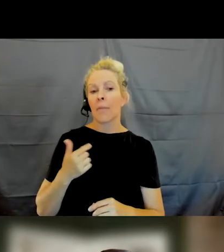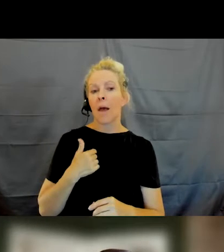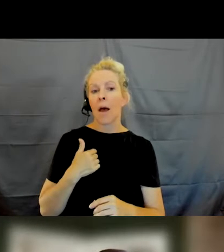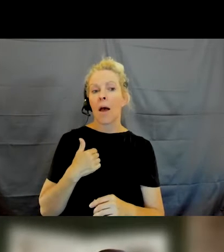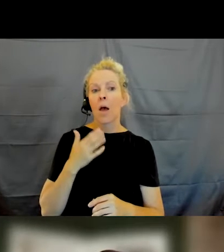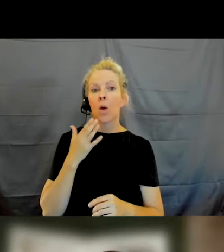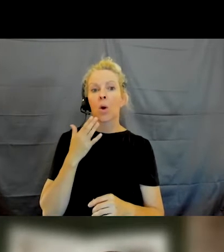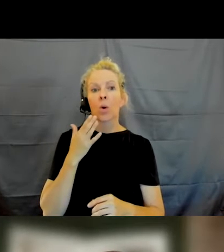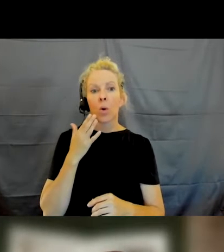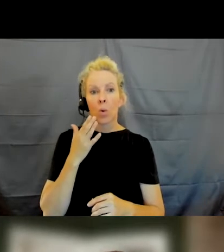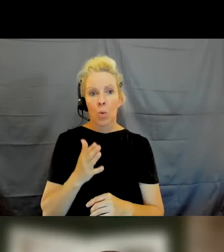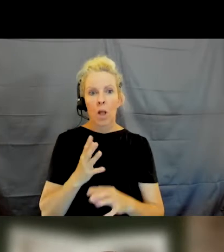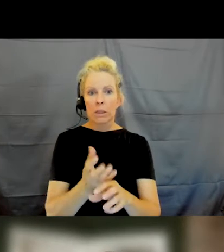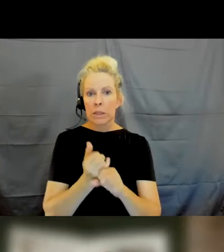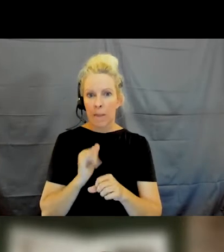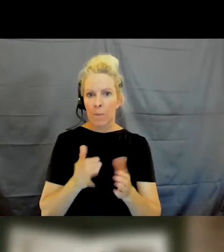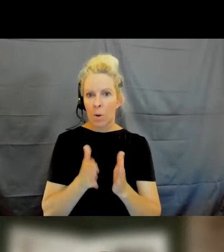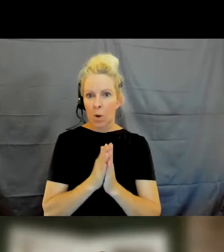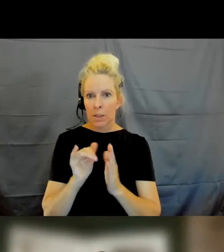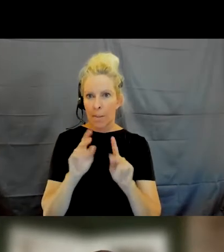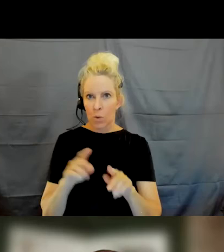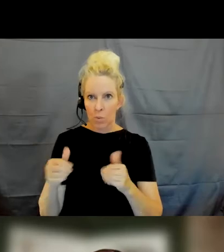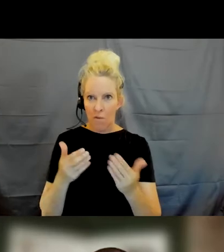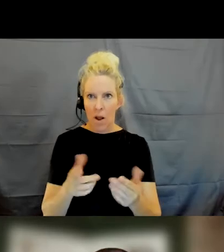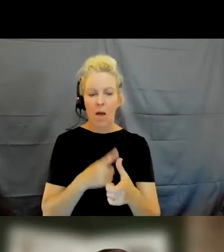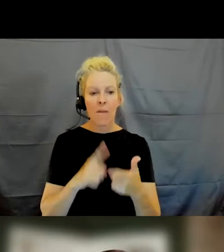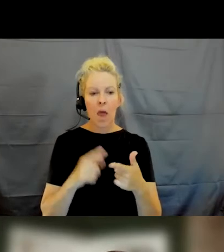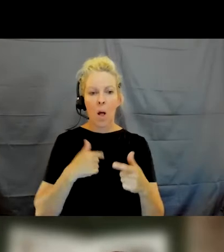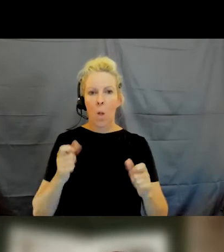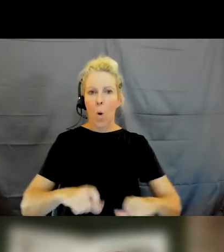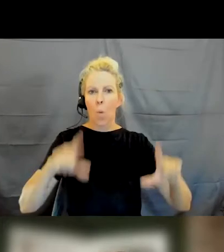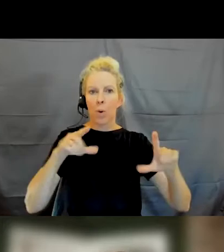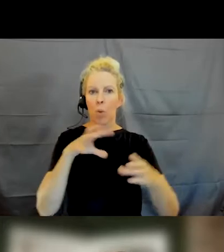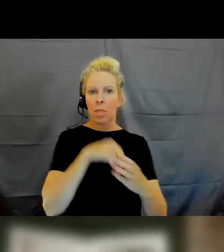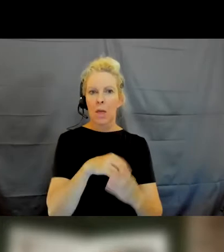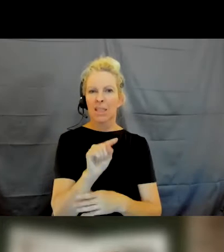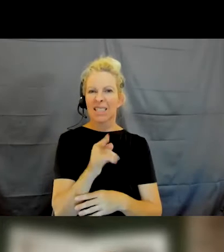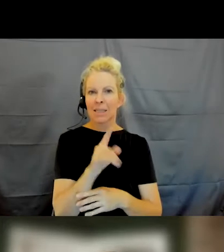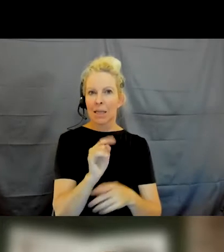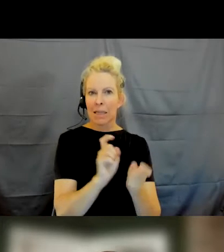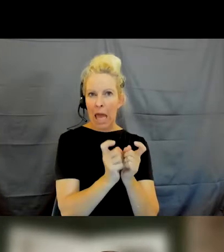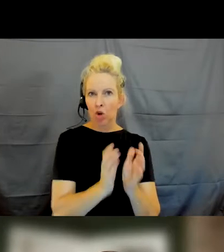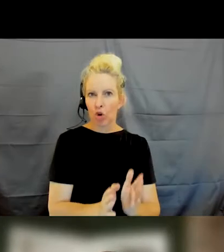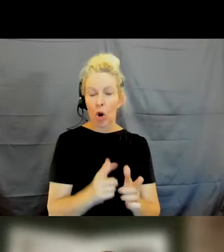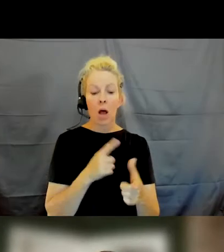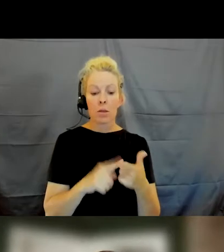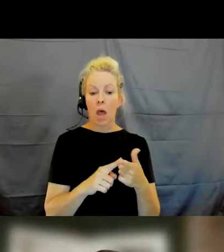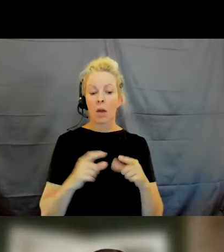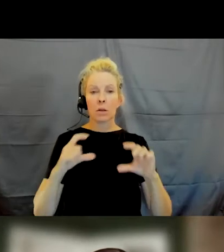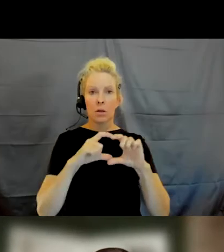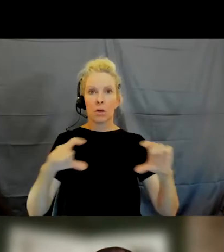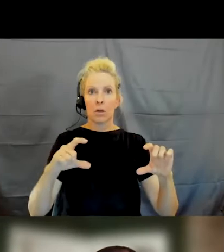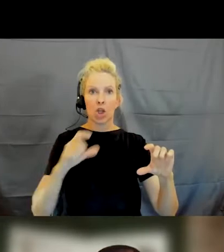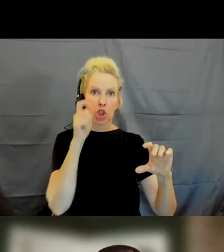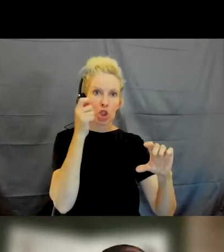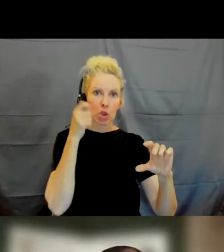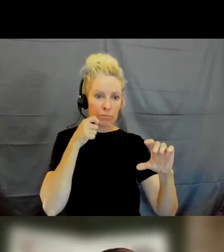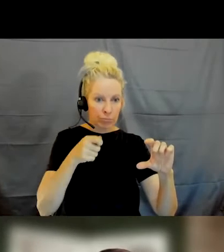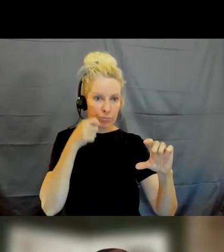that person has provided. I will open it up into my text editor, and do a search all four role=. A